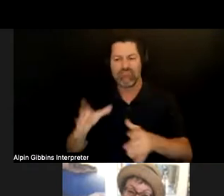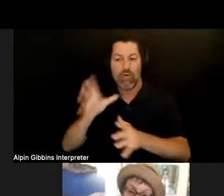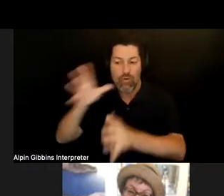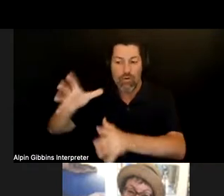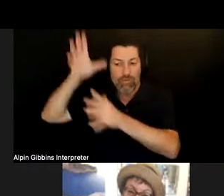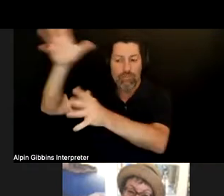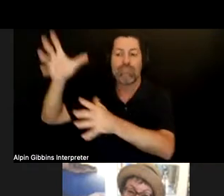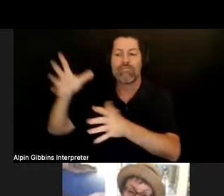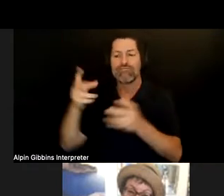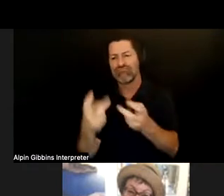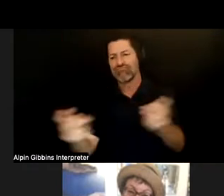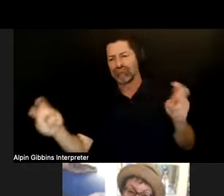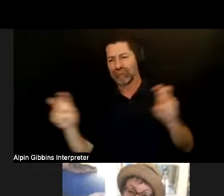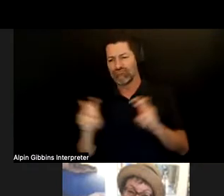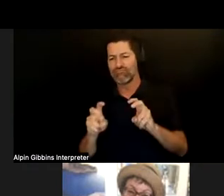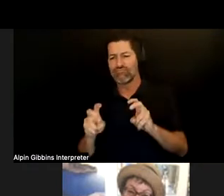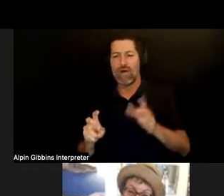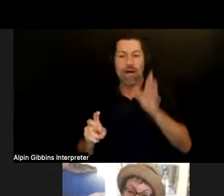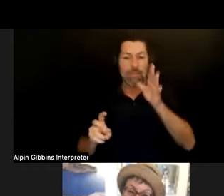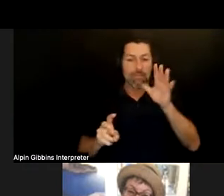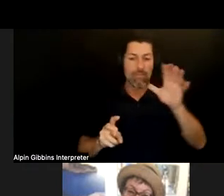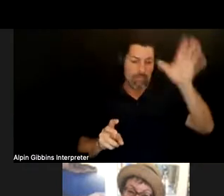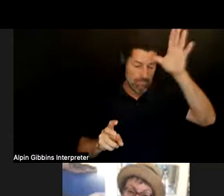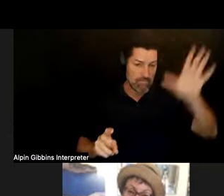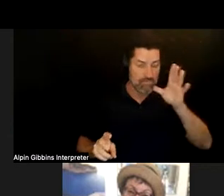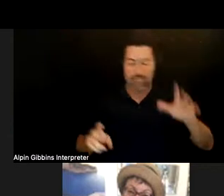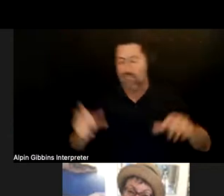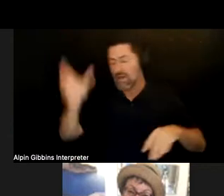the table from both sides. 19:29:08 Some uncles and aunts, and and my